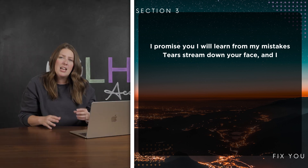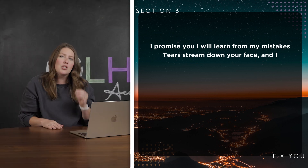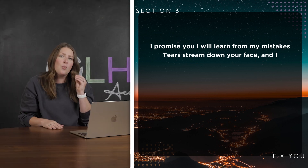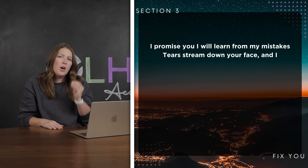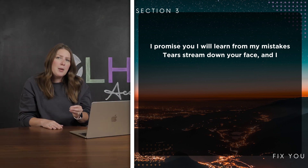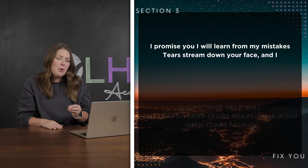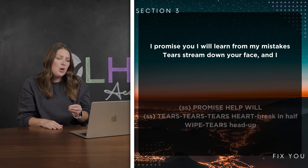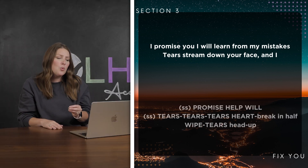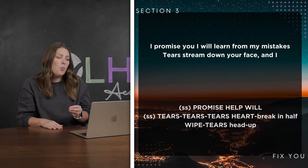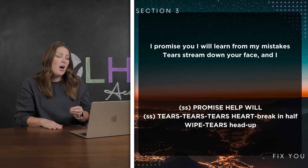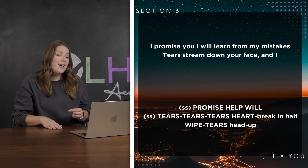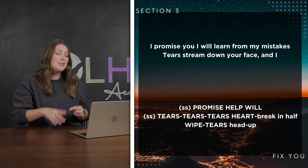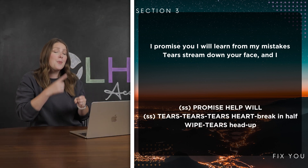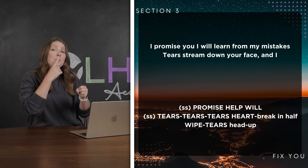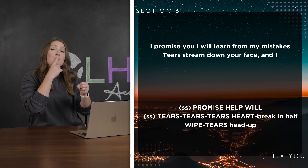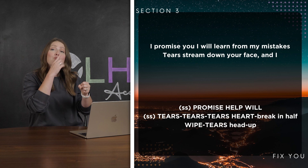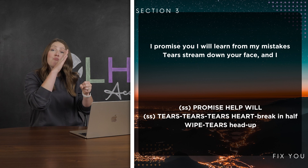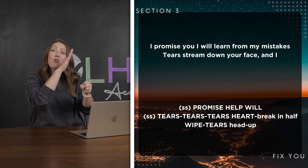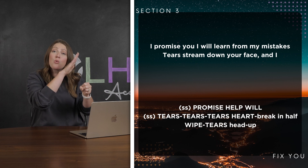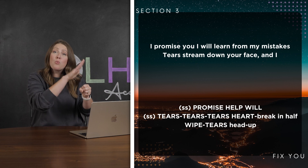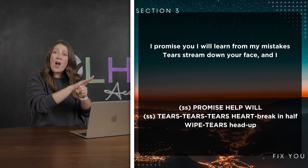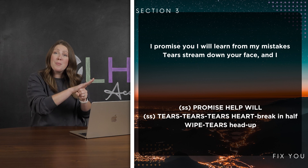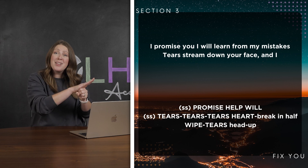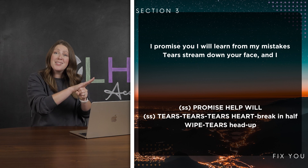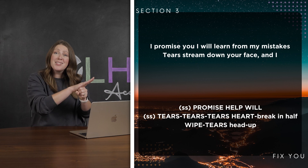And so what I put was promise,